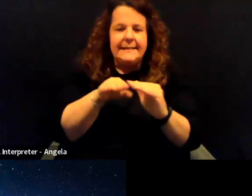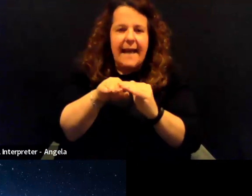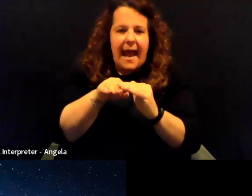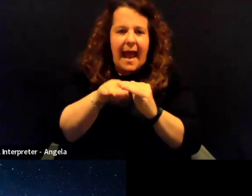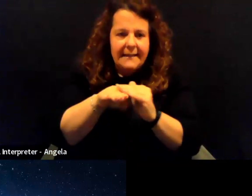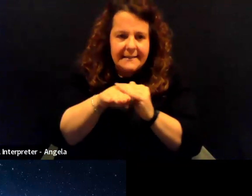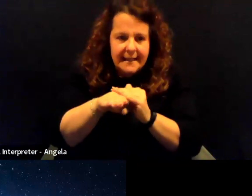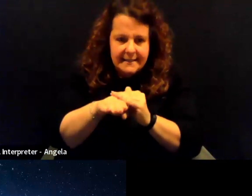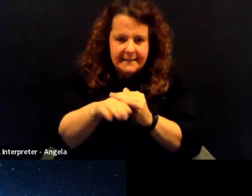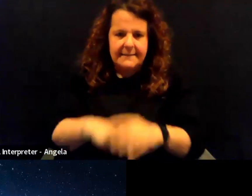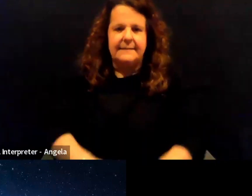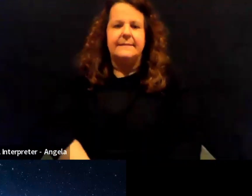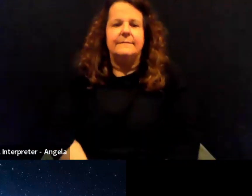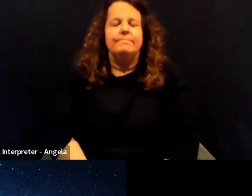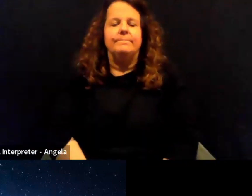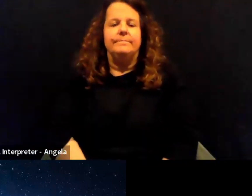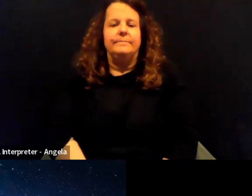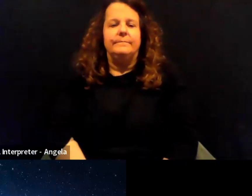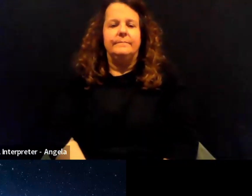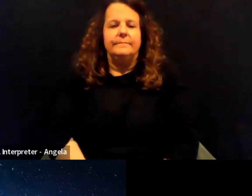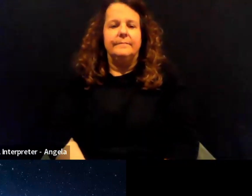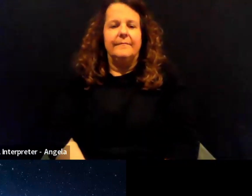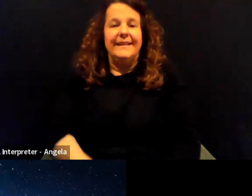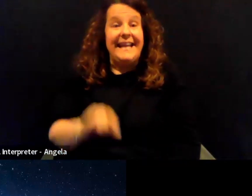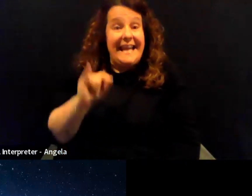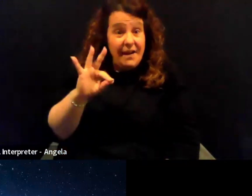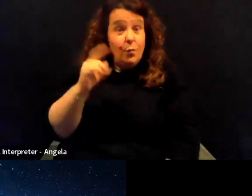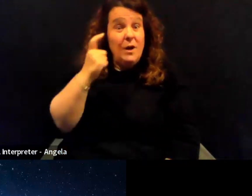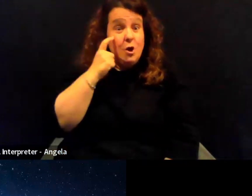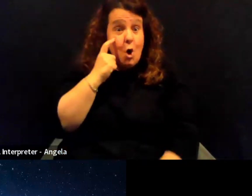And if we know these, these literacy pieces,